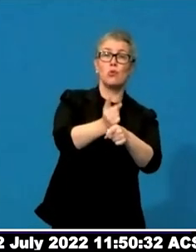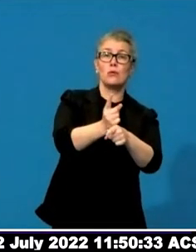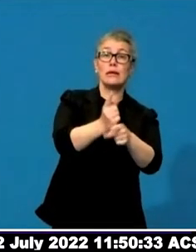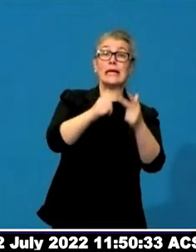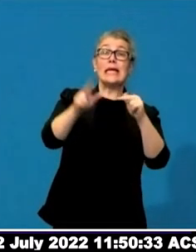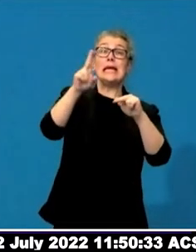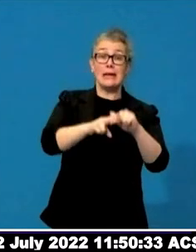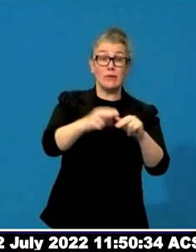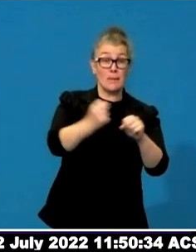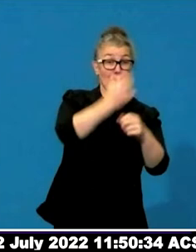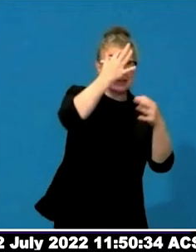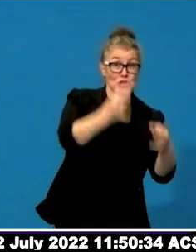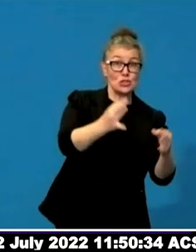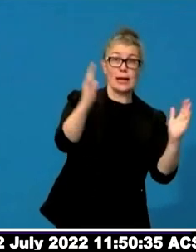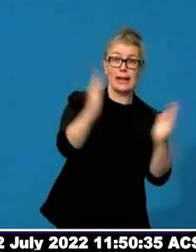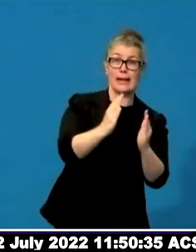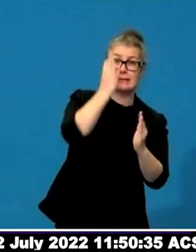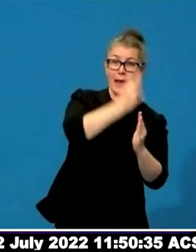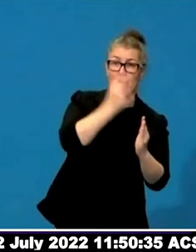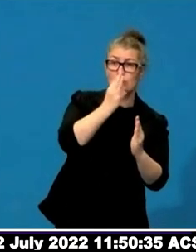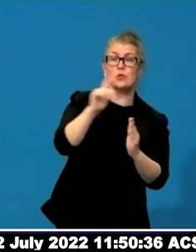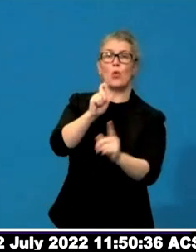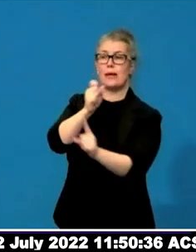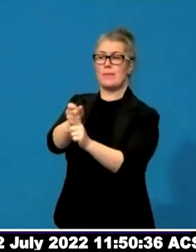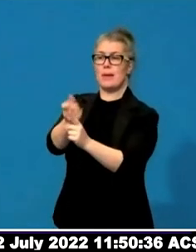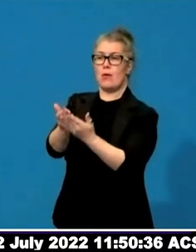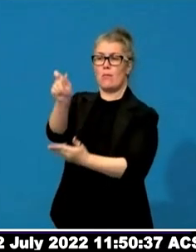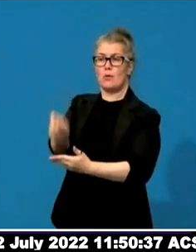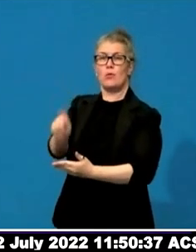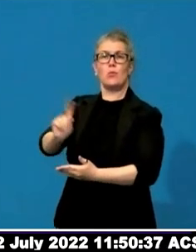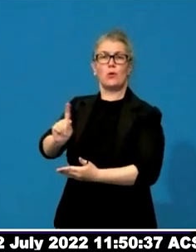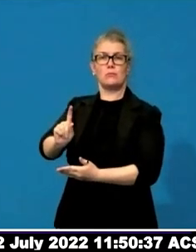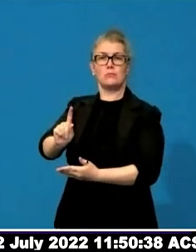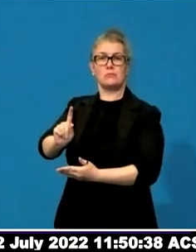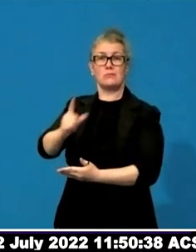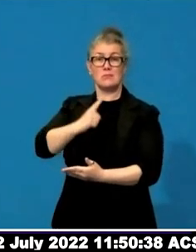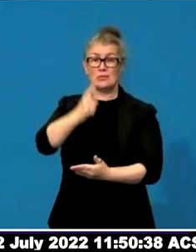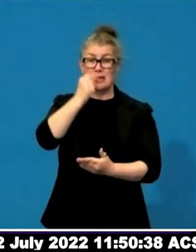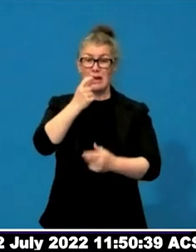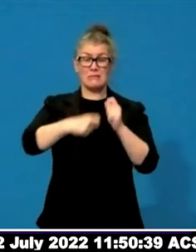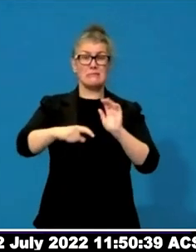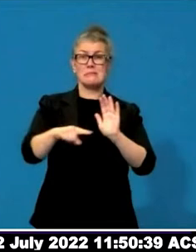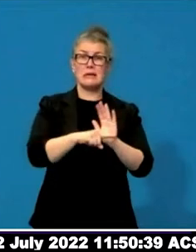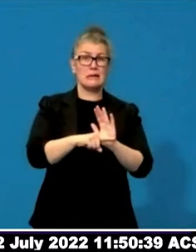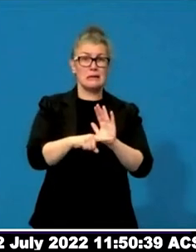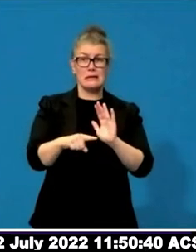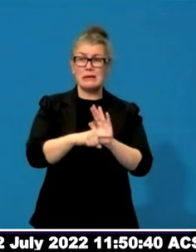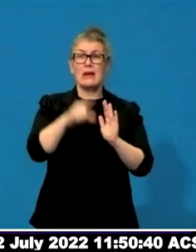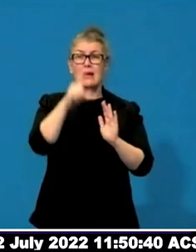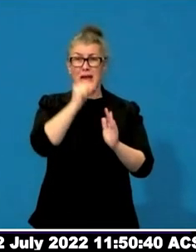Because the consequences can be very negative and very -